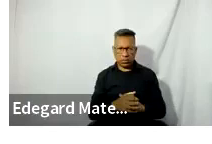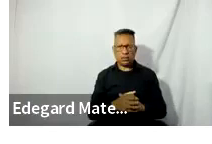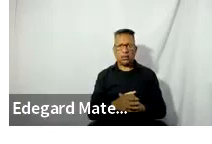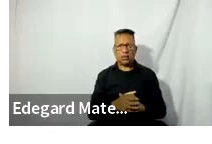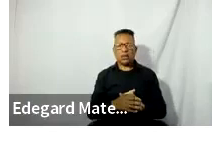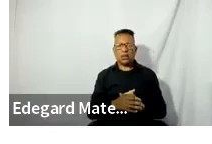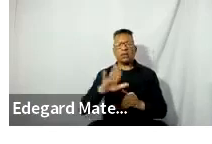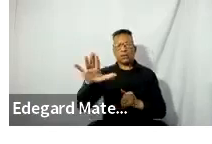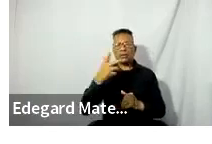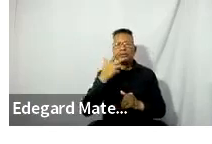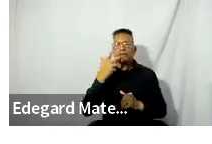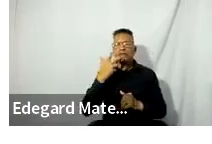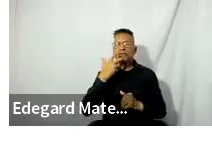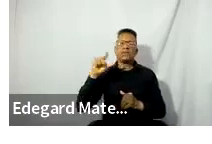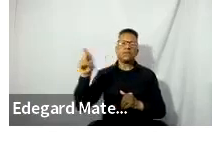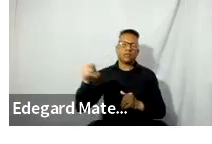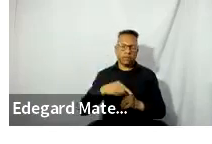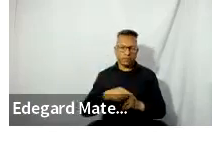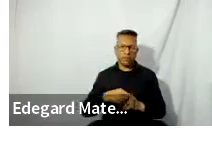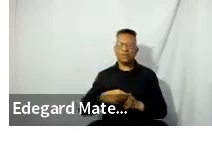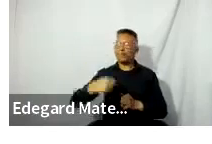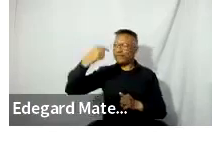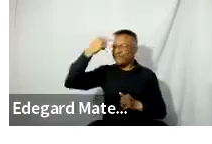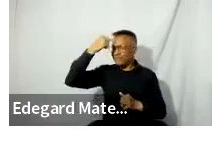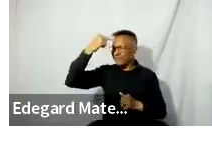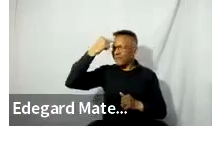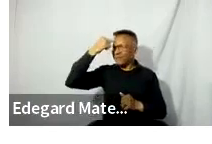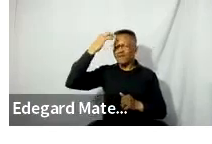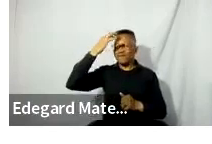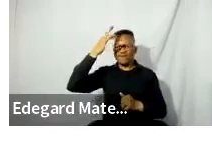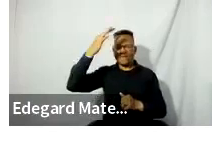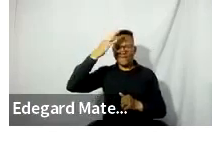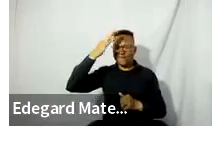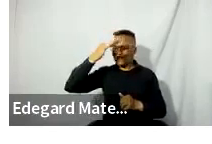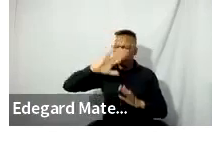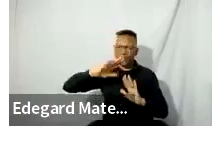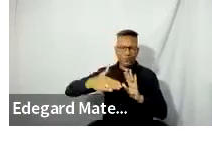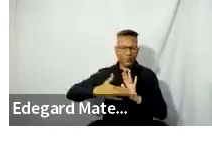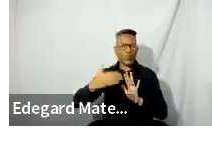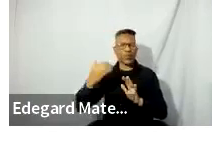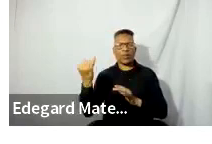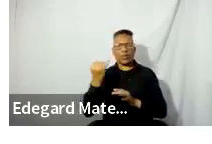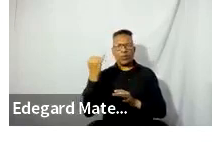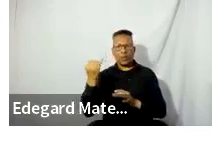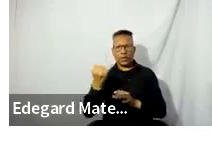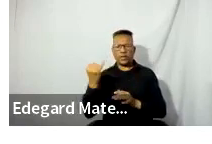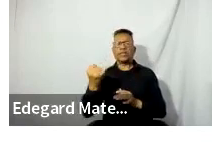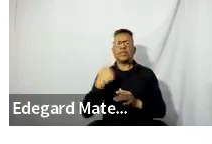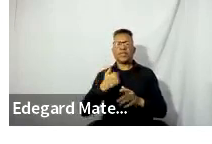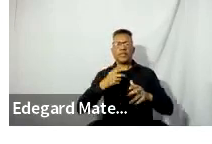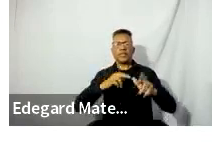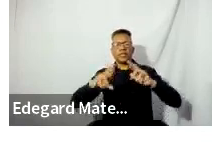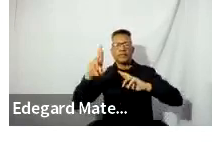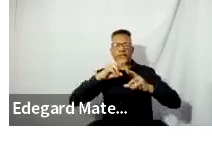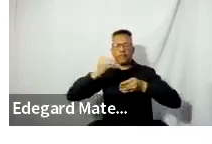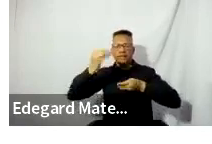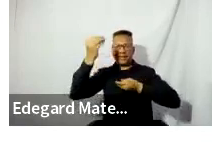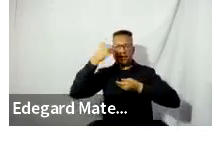I won't do well on it now but as s he says all higher mental are the essence of of internalized relations of internalized relations of a social order